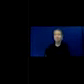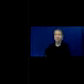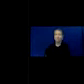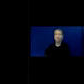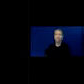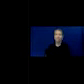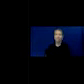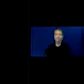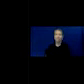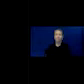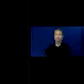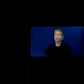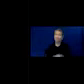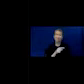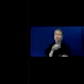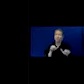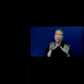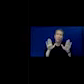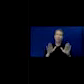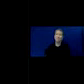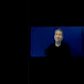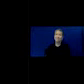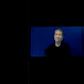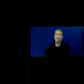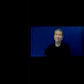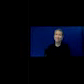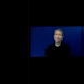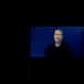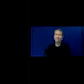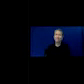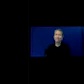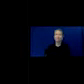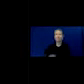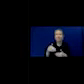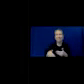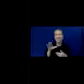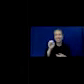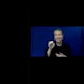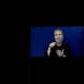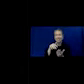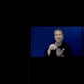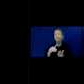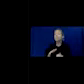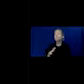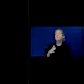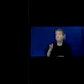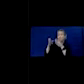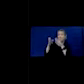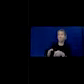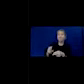Group, and she is doing a great job. I had the pleasure of working with Dan in my case study.